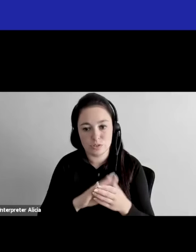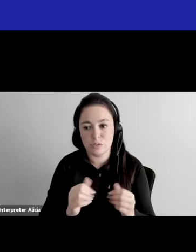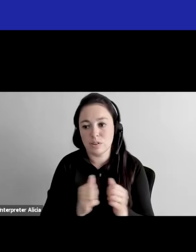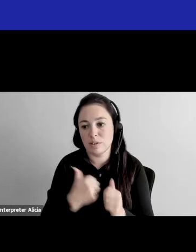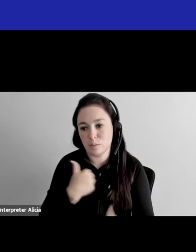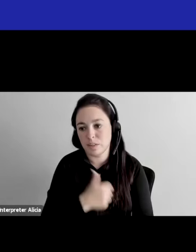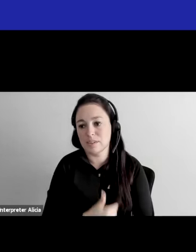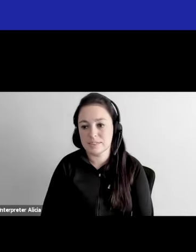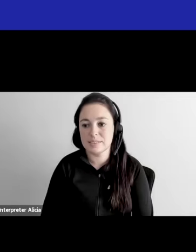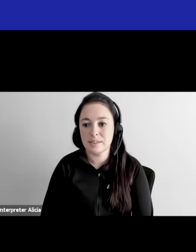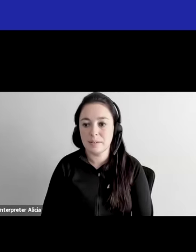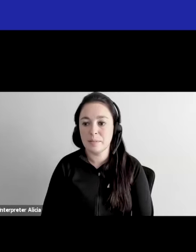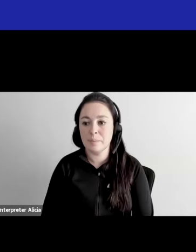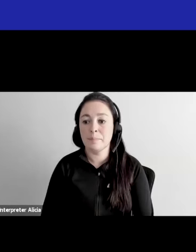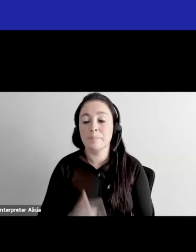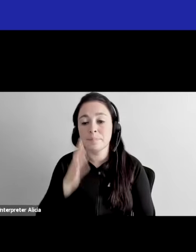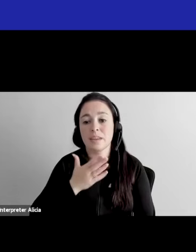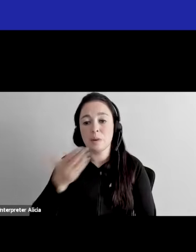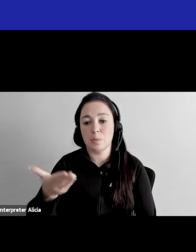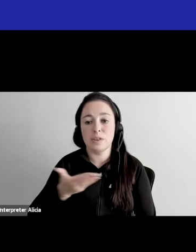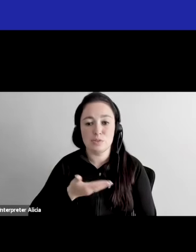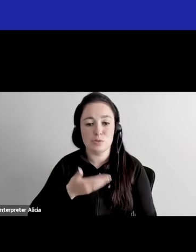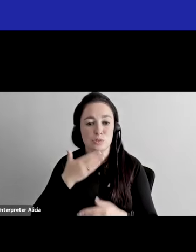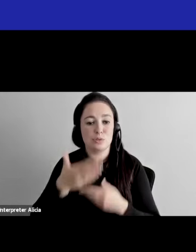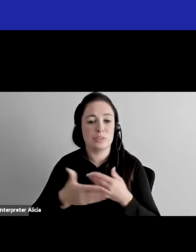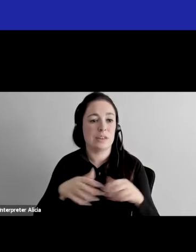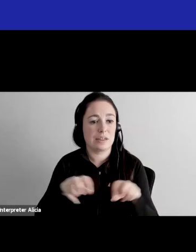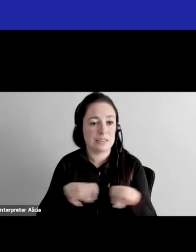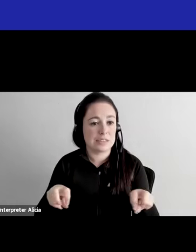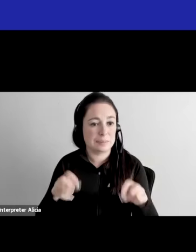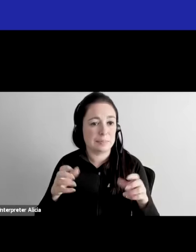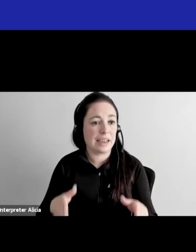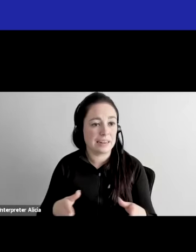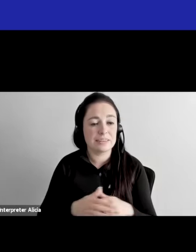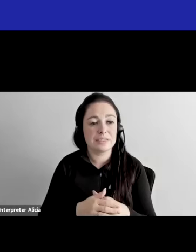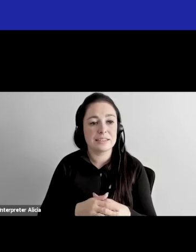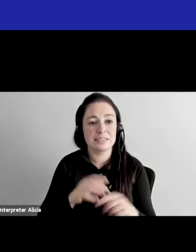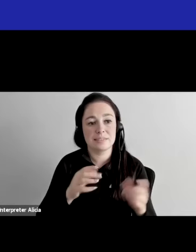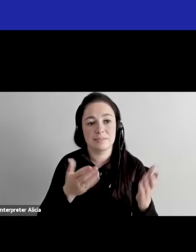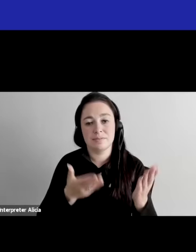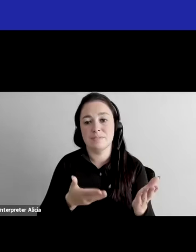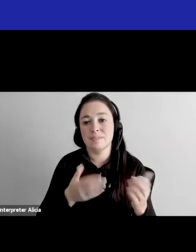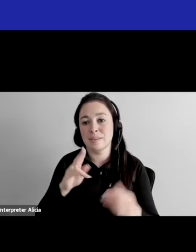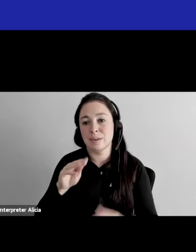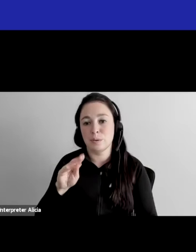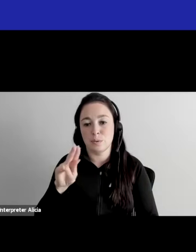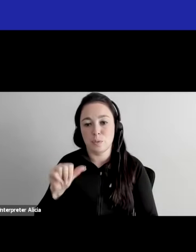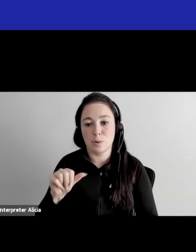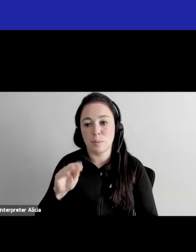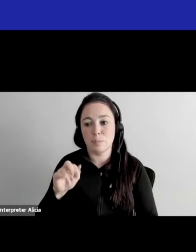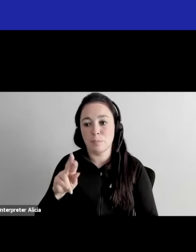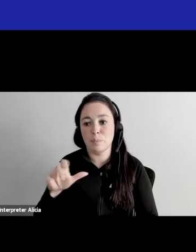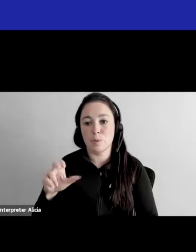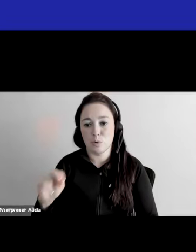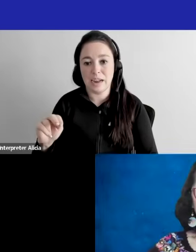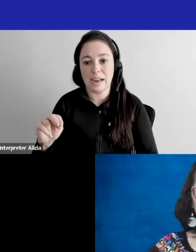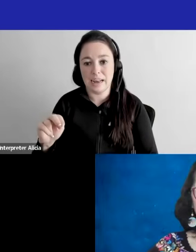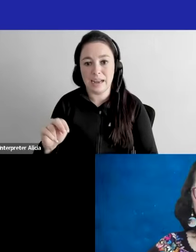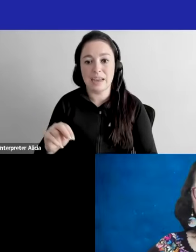I'm going to introduce our next panelist, who is Norma Morán. Norma holds dual roles at